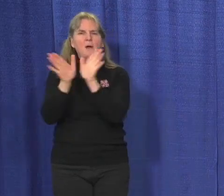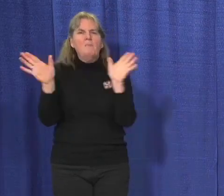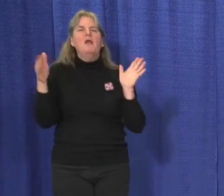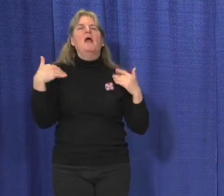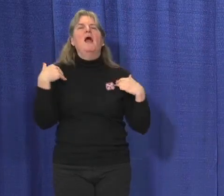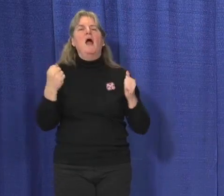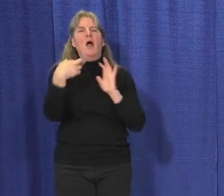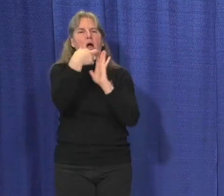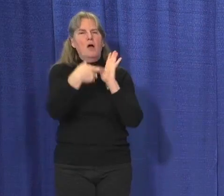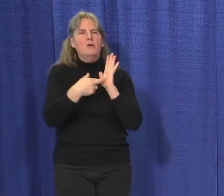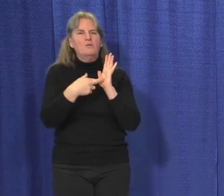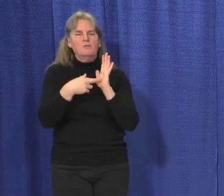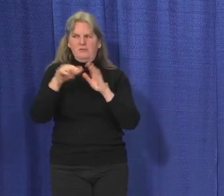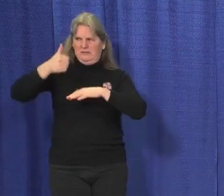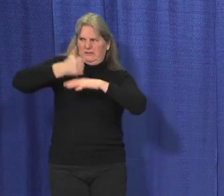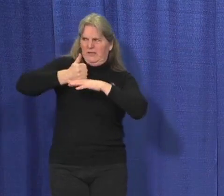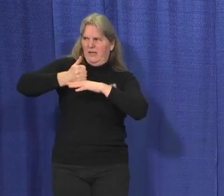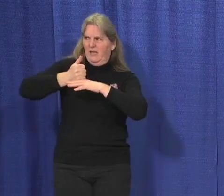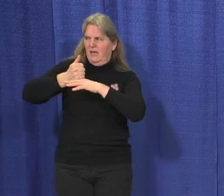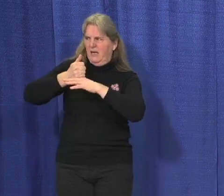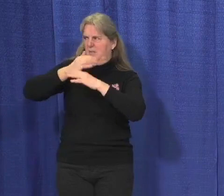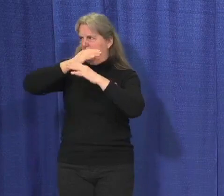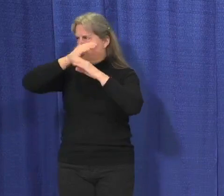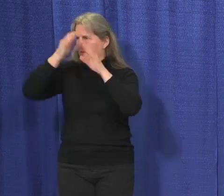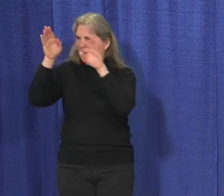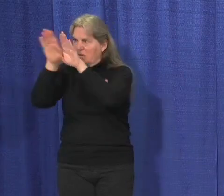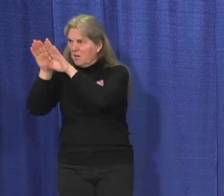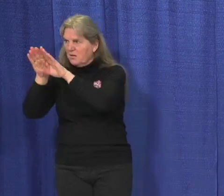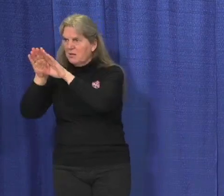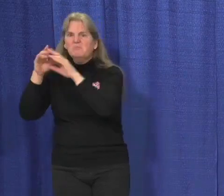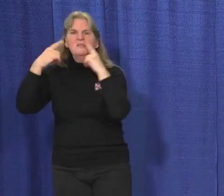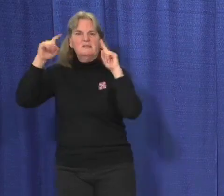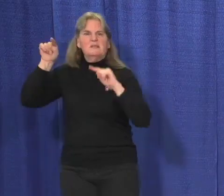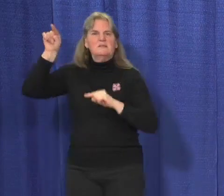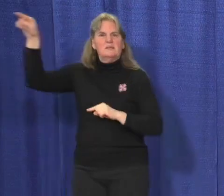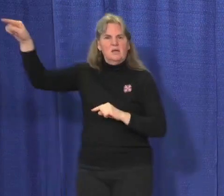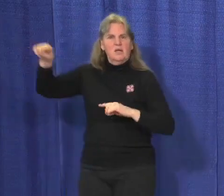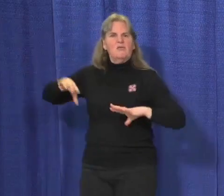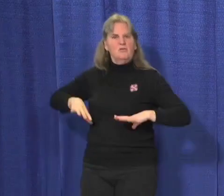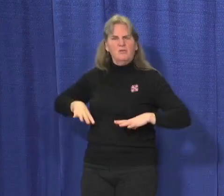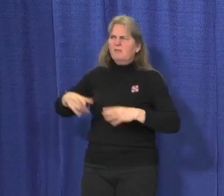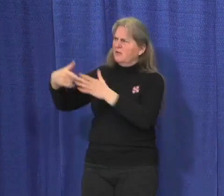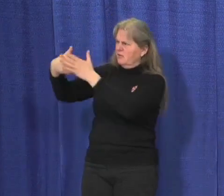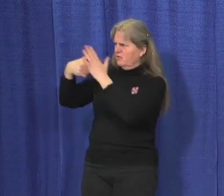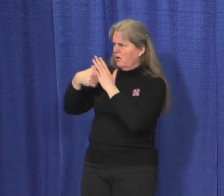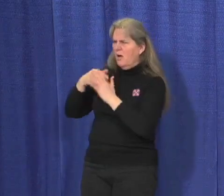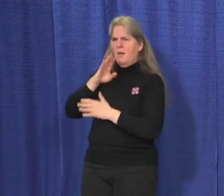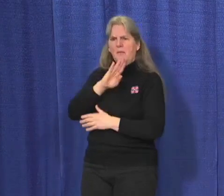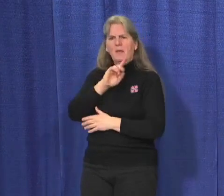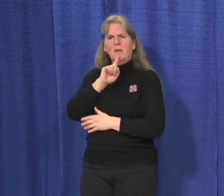controlled with a lockdown measure that we now know so well. Newfoundland showed us that